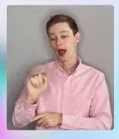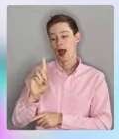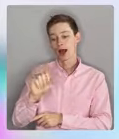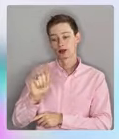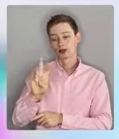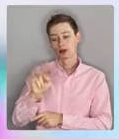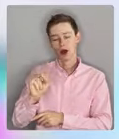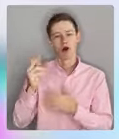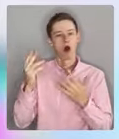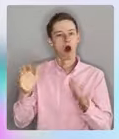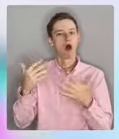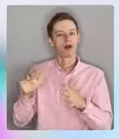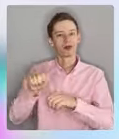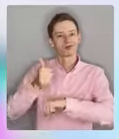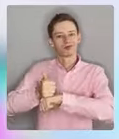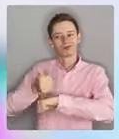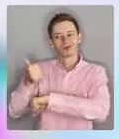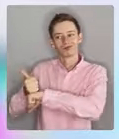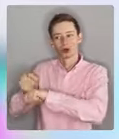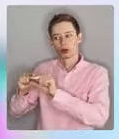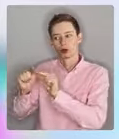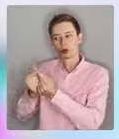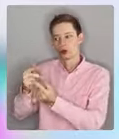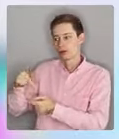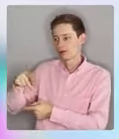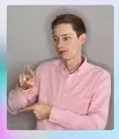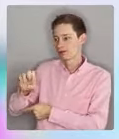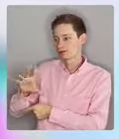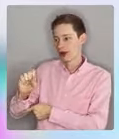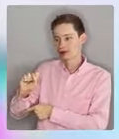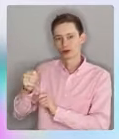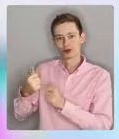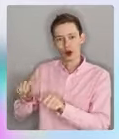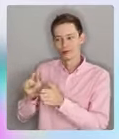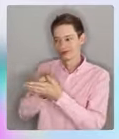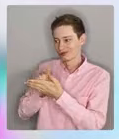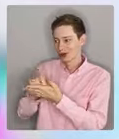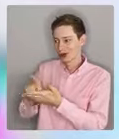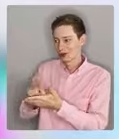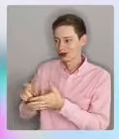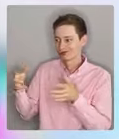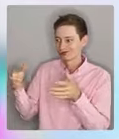implemented Destinations and Group Presence in Echo VR to increase weekly active users and sessions with friends.